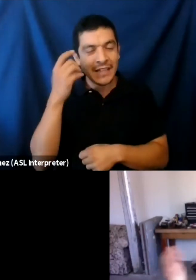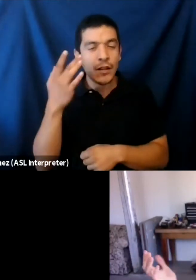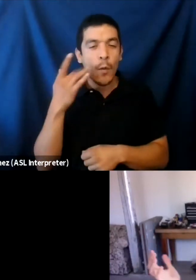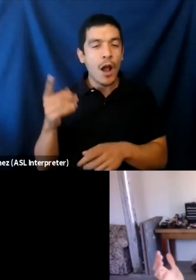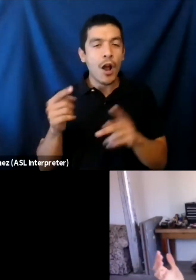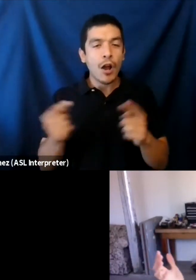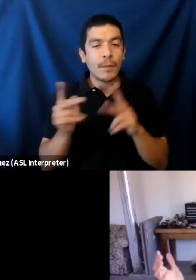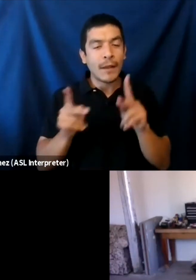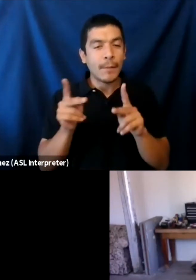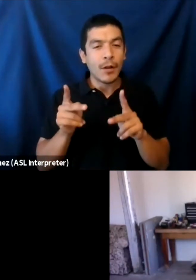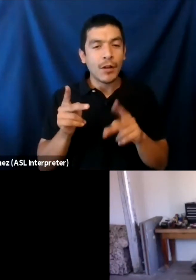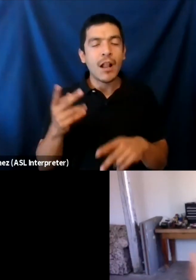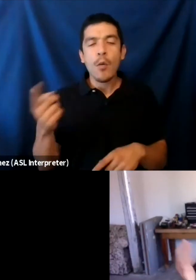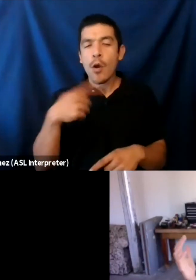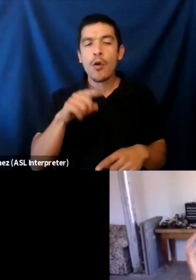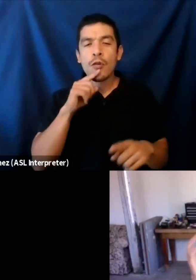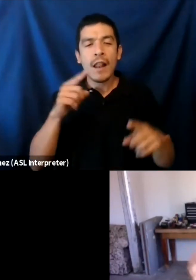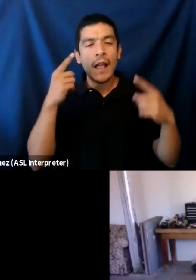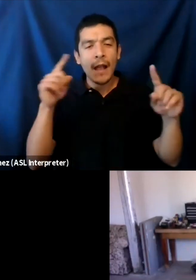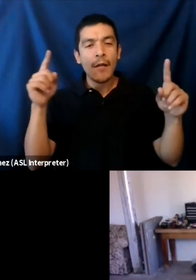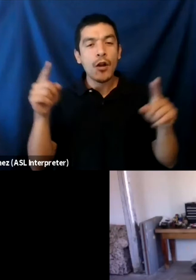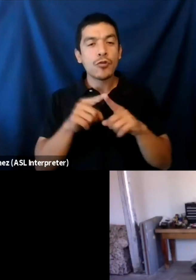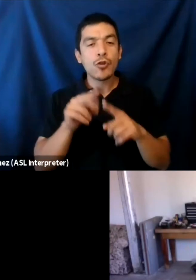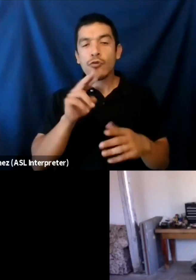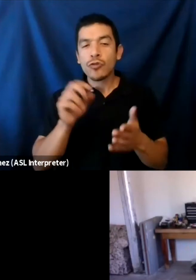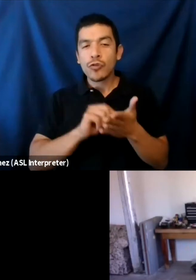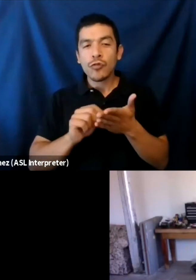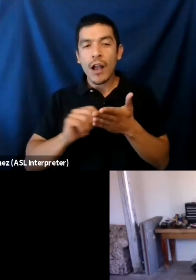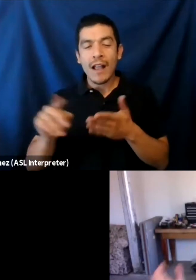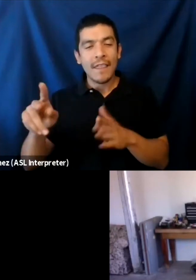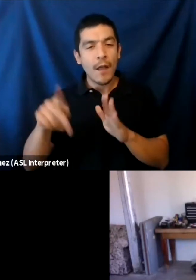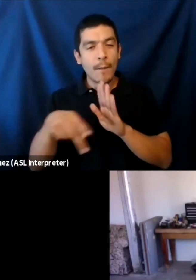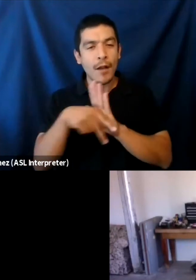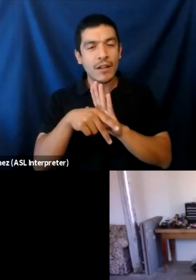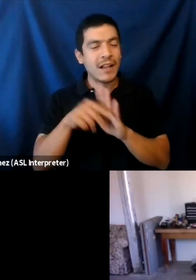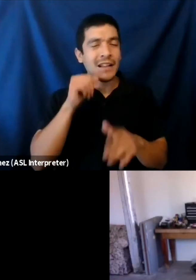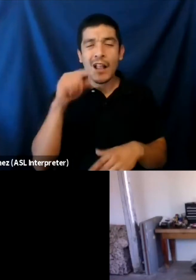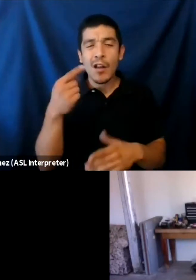And we were able to really successfully, like, rewrite their policy. It's not the only thing that needs to get done,